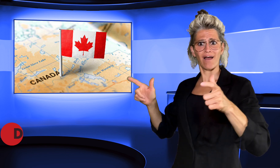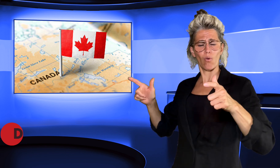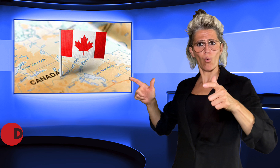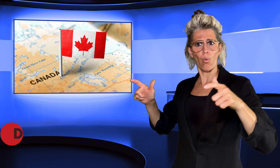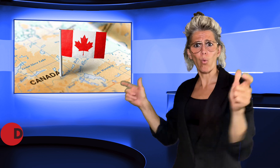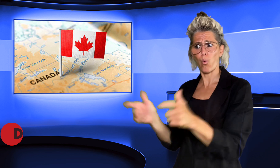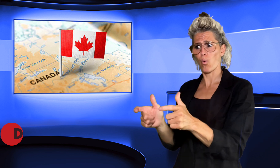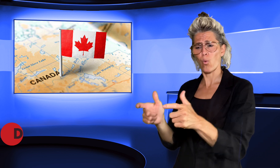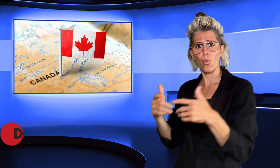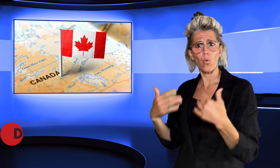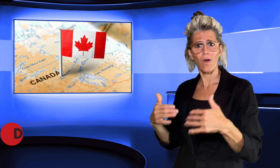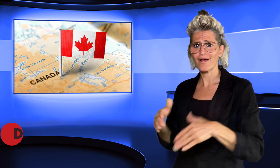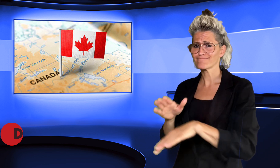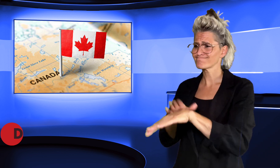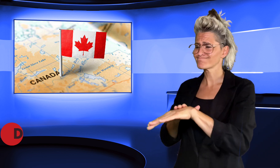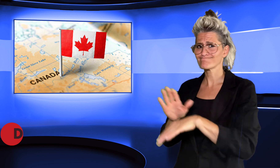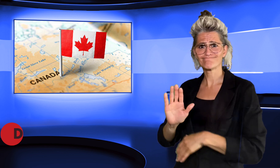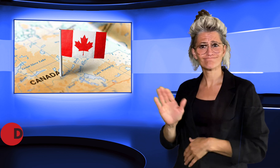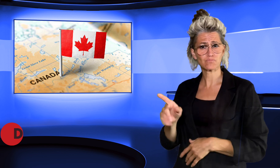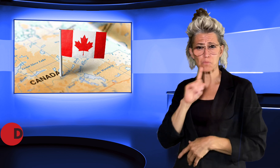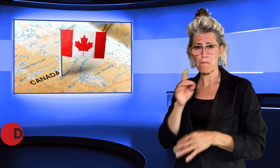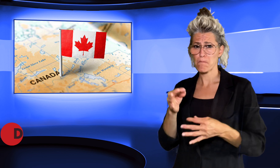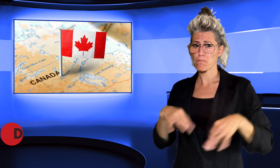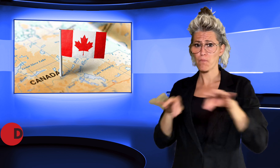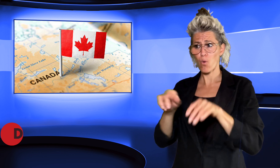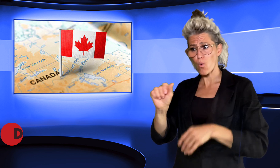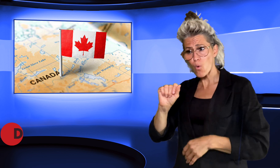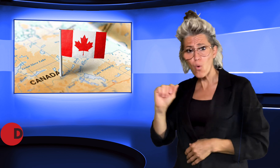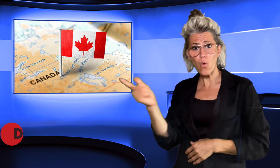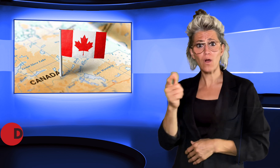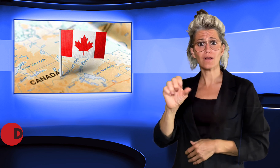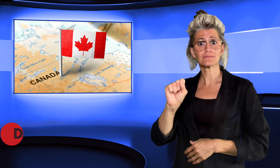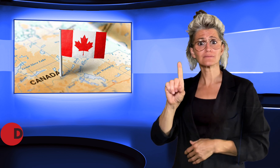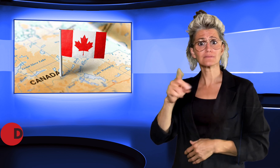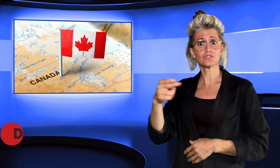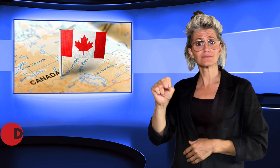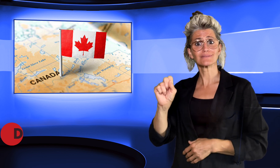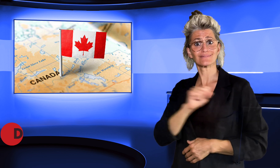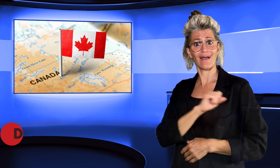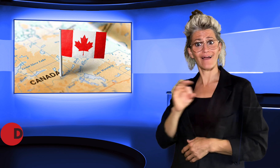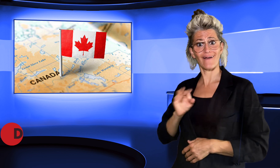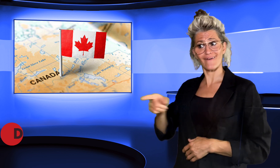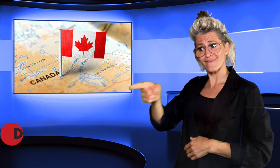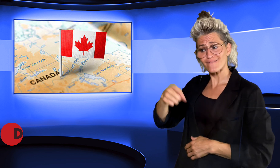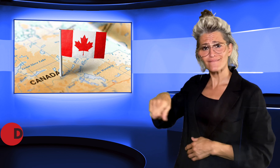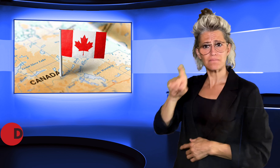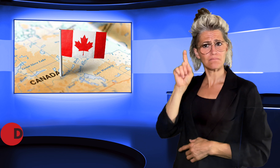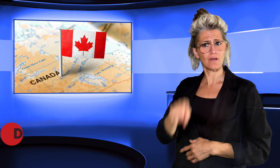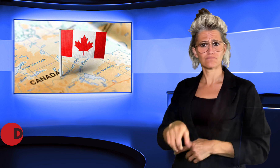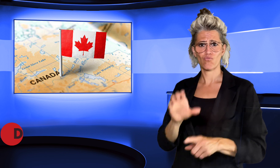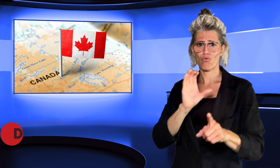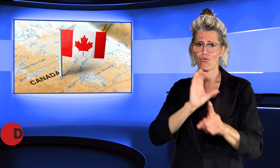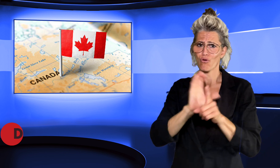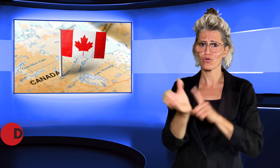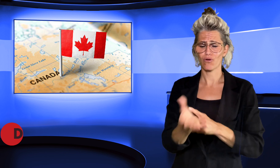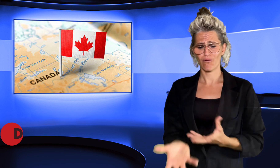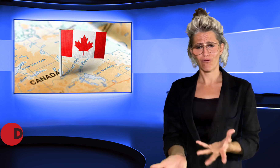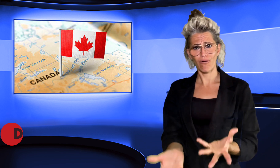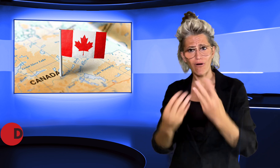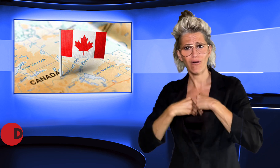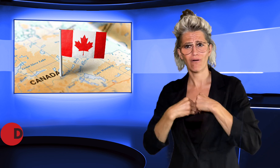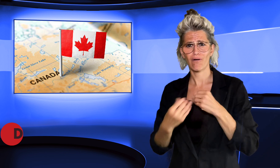the importance of all SDHHNS staff being culturally competent and